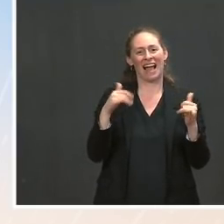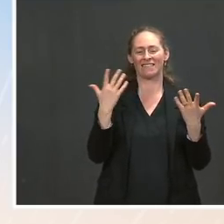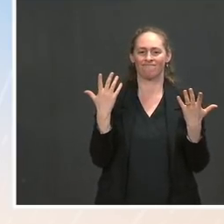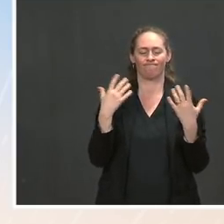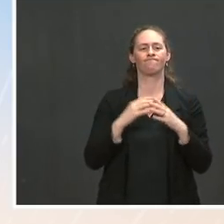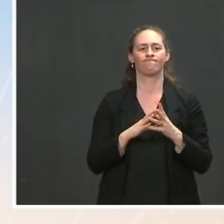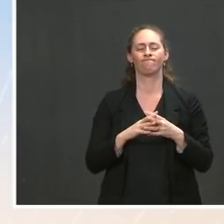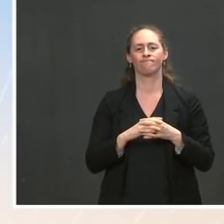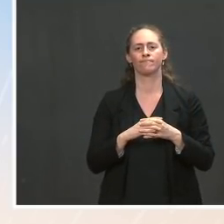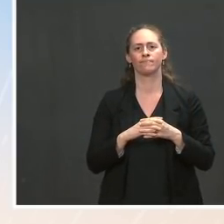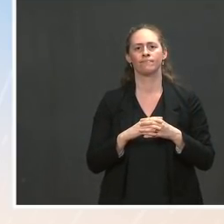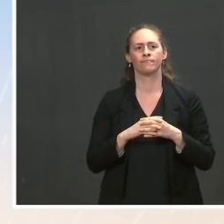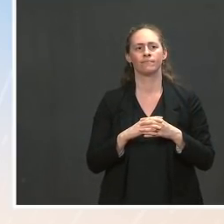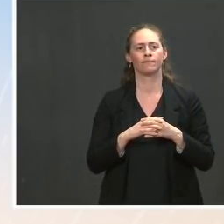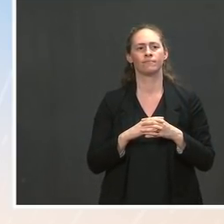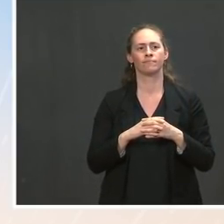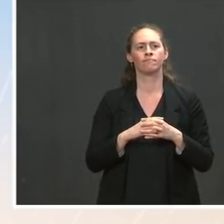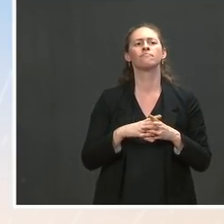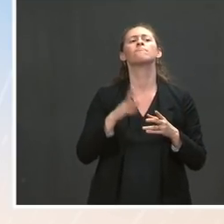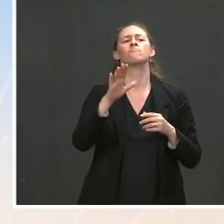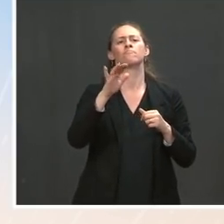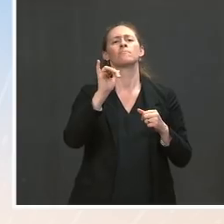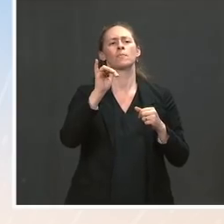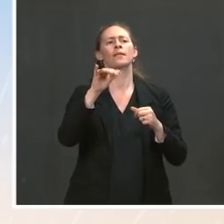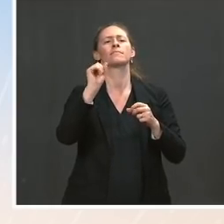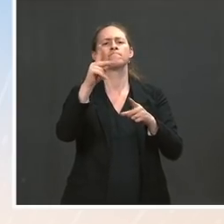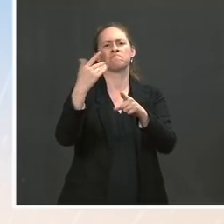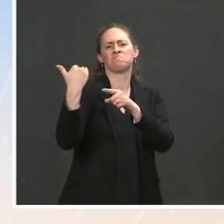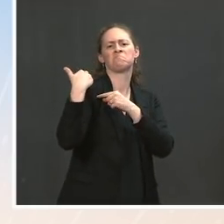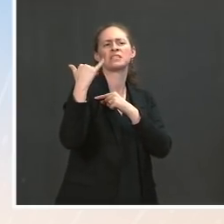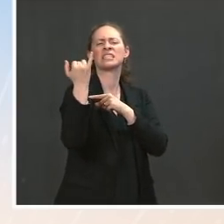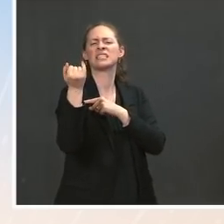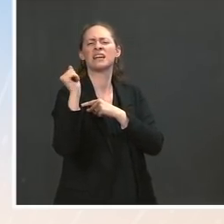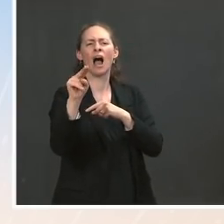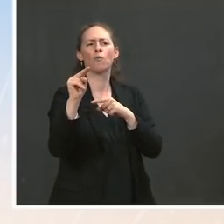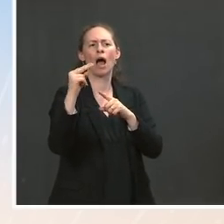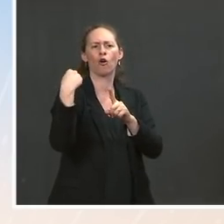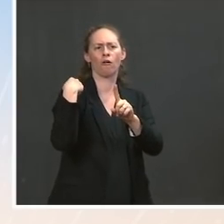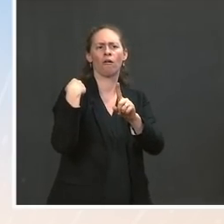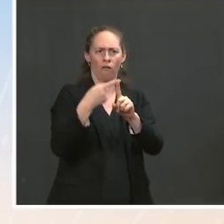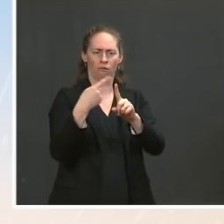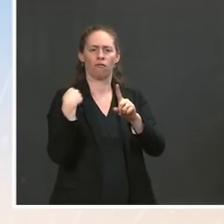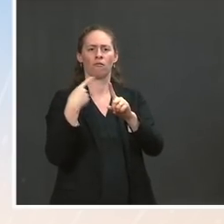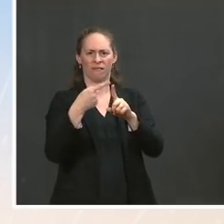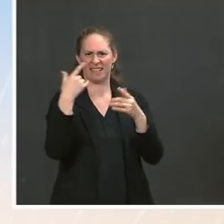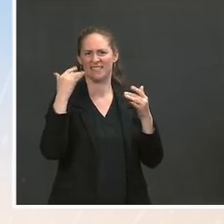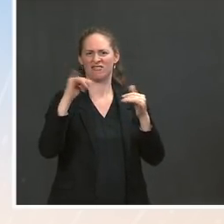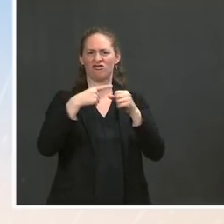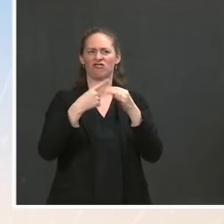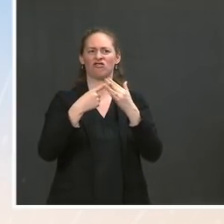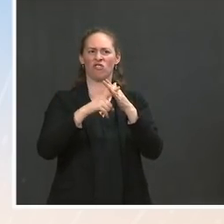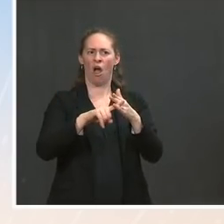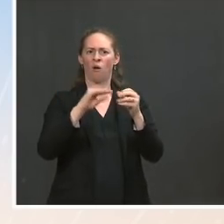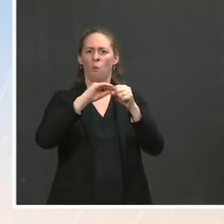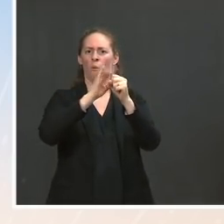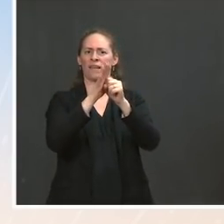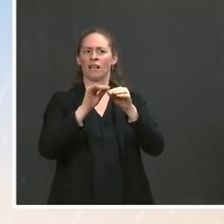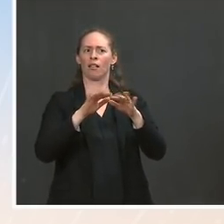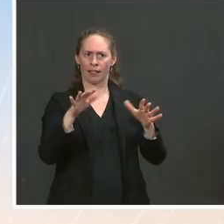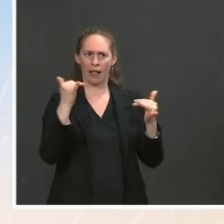who have been tested for COVID has dropped off dramatically as more people are getting vaccinated. This is a real concern for public health officials